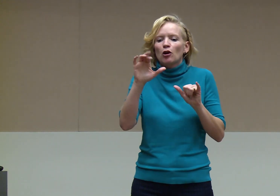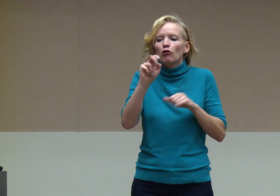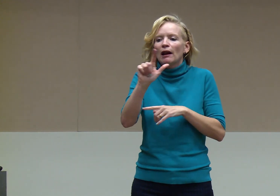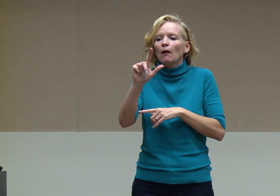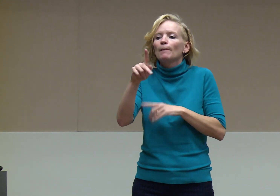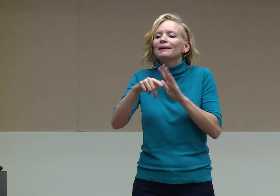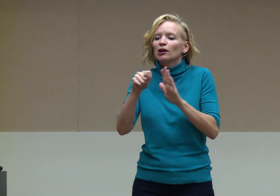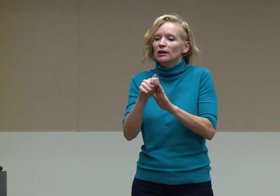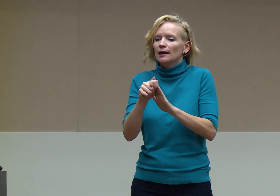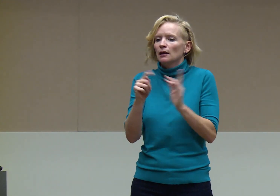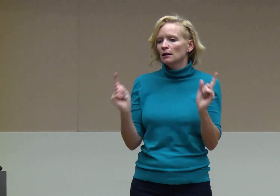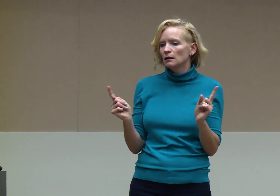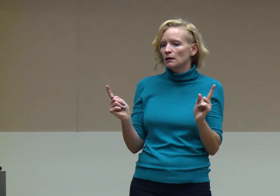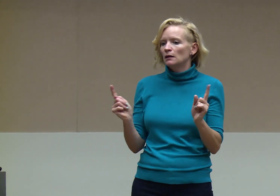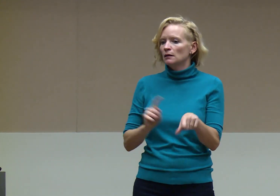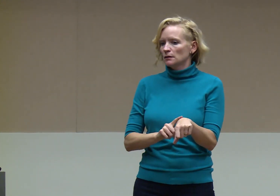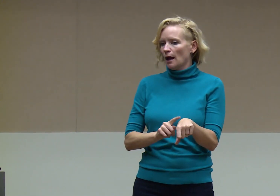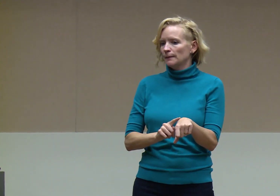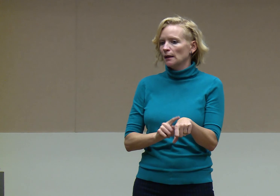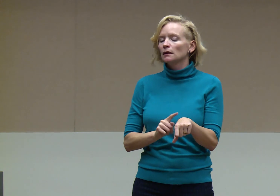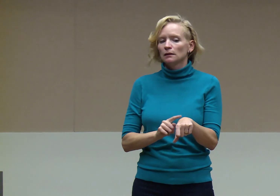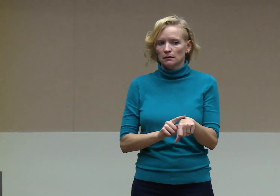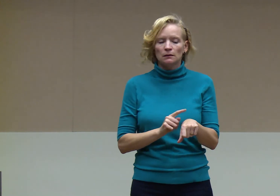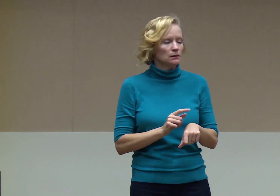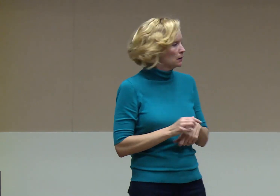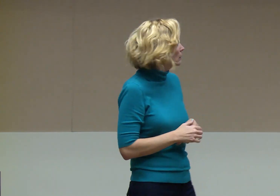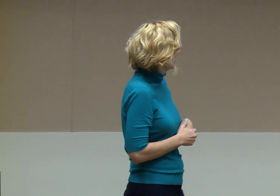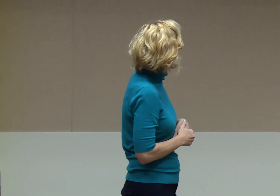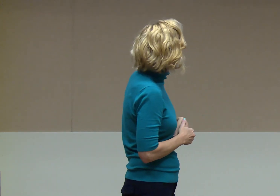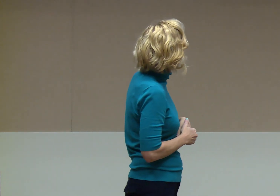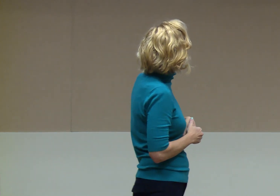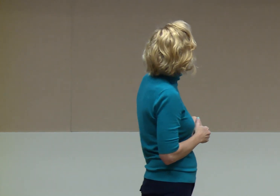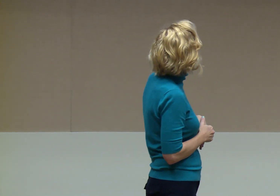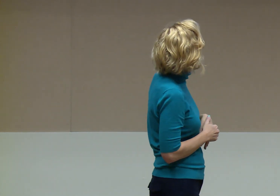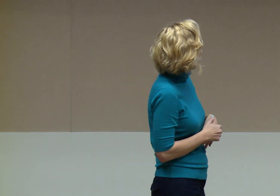We can measure the critical period for these babies.